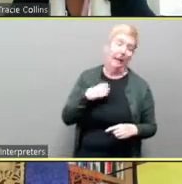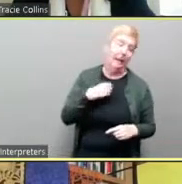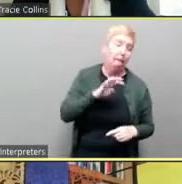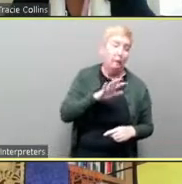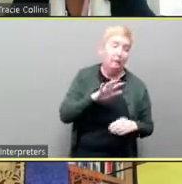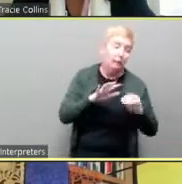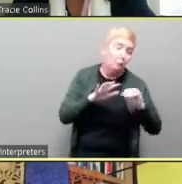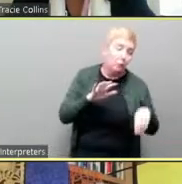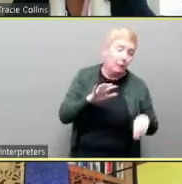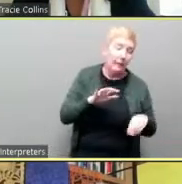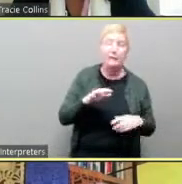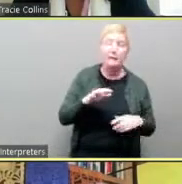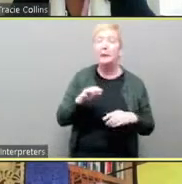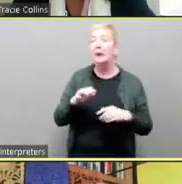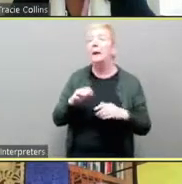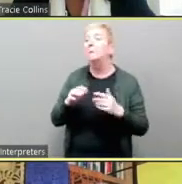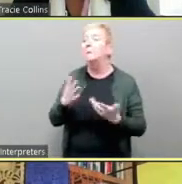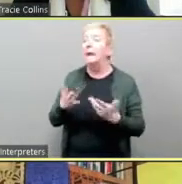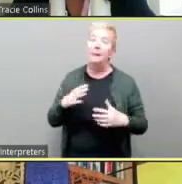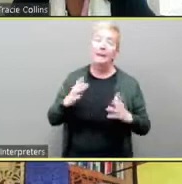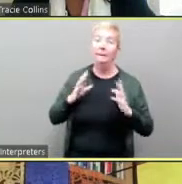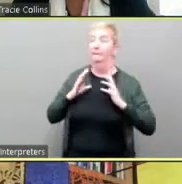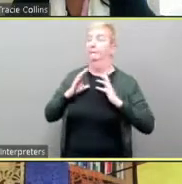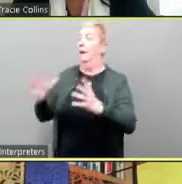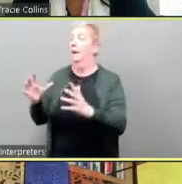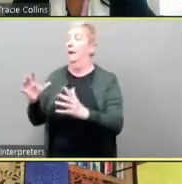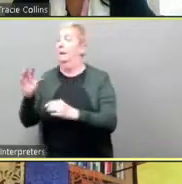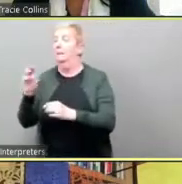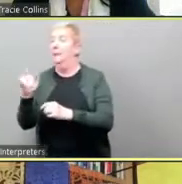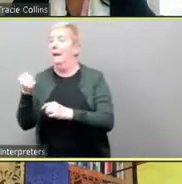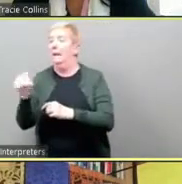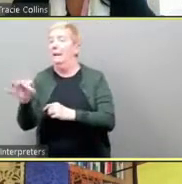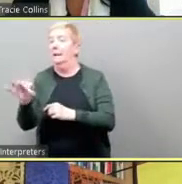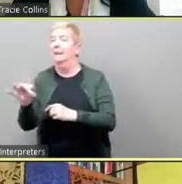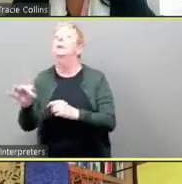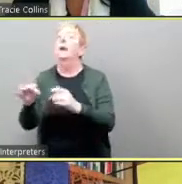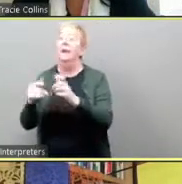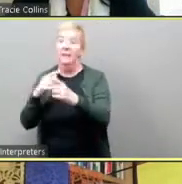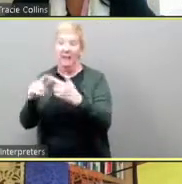might be fine on 19 May, but then we'll definitely be behind on June two when